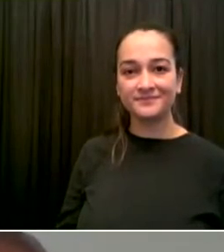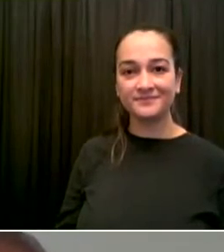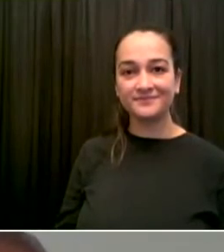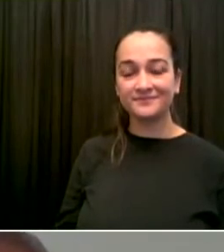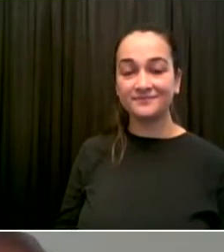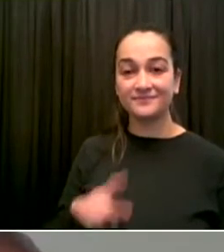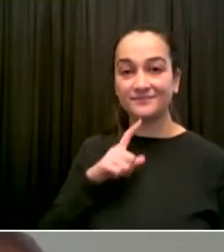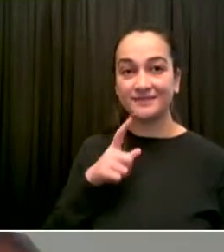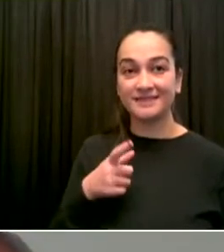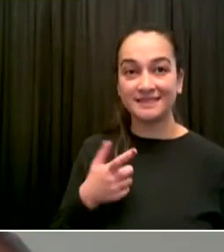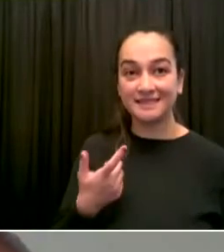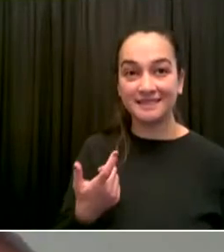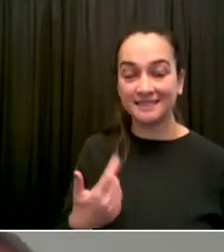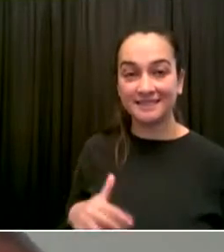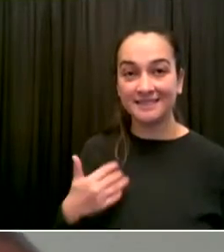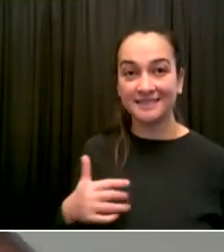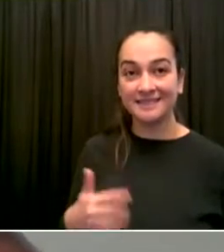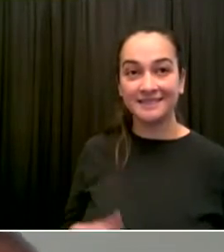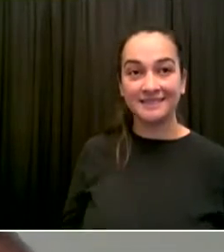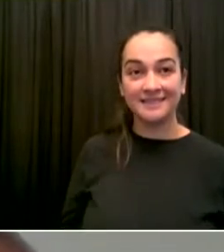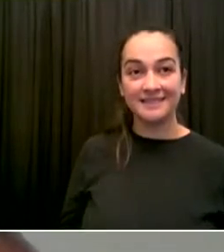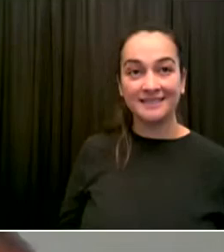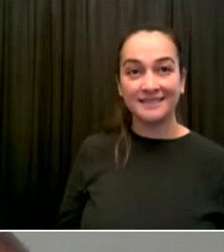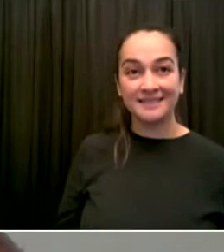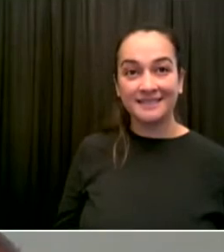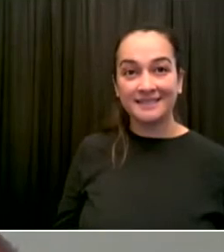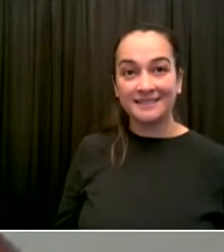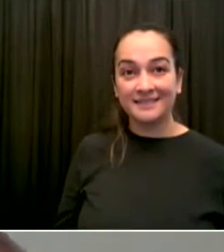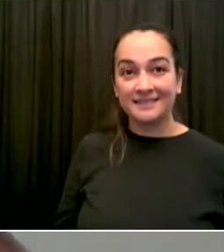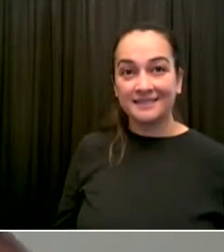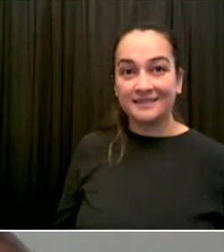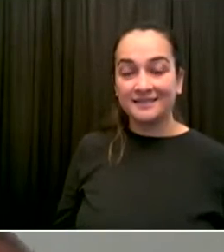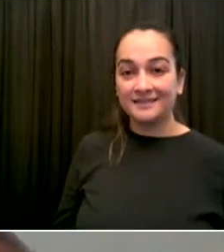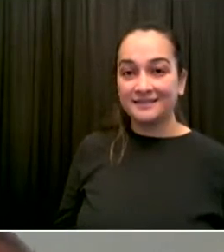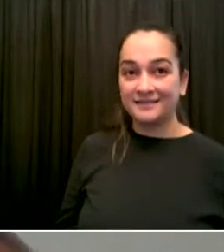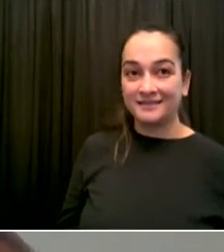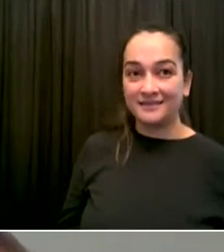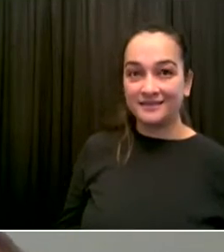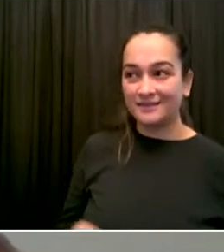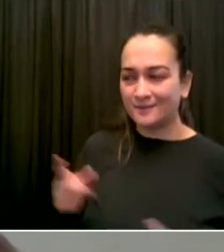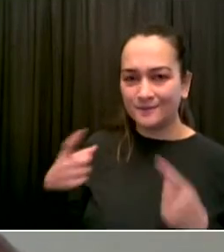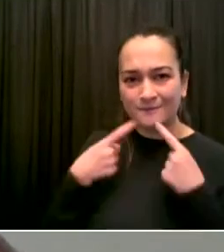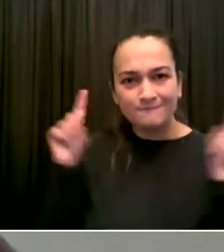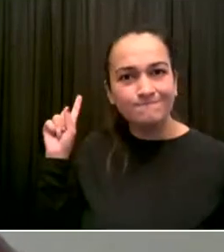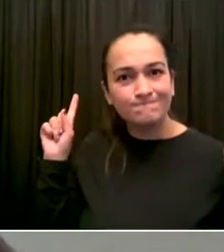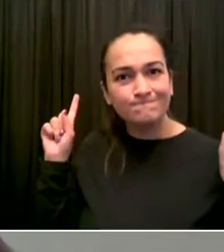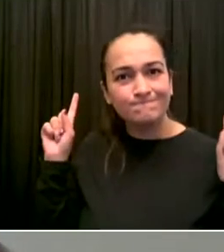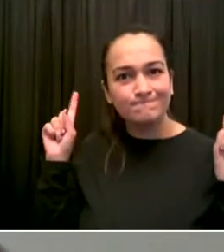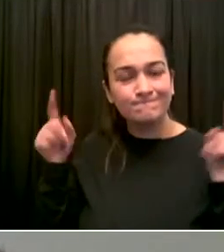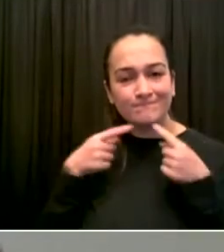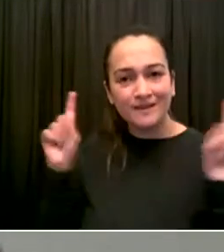YOU HAVE BEEN DOGGED ON THIS